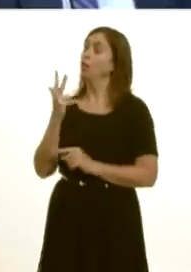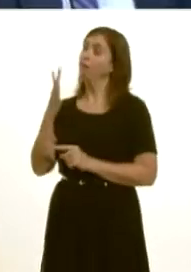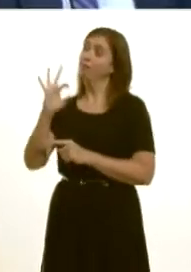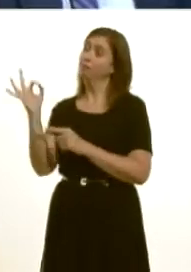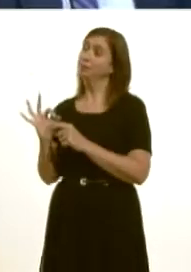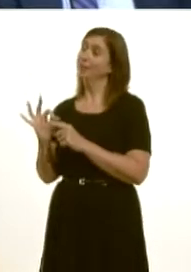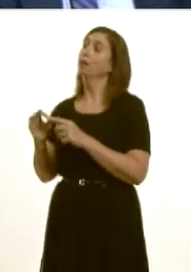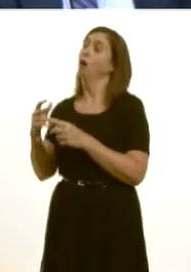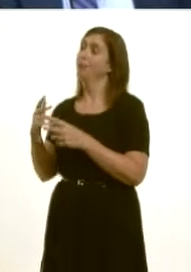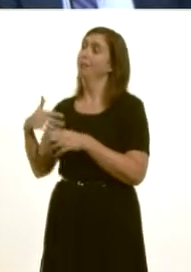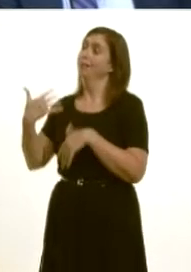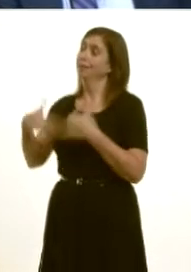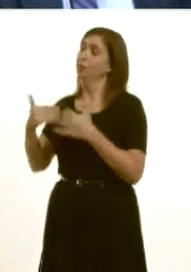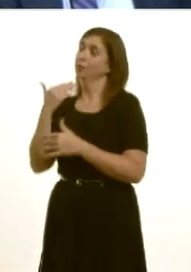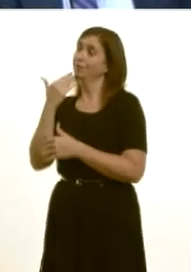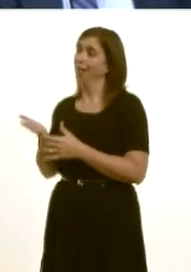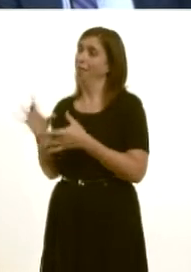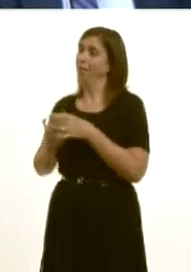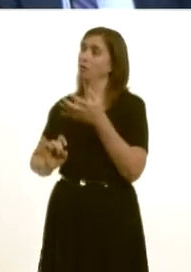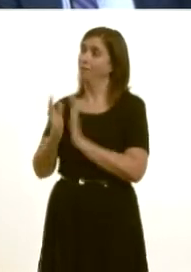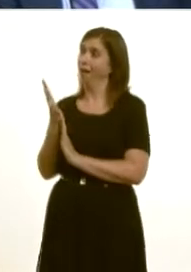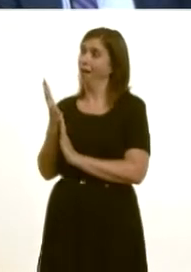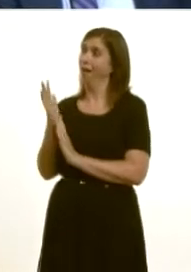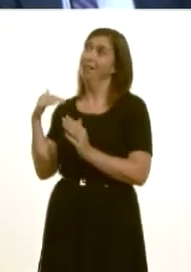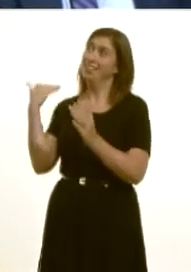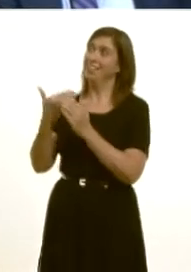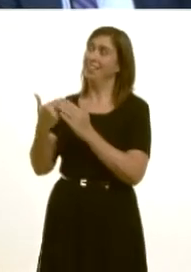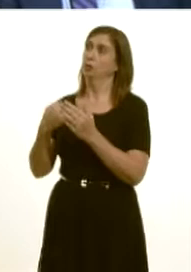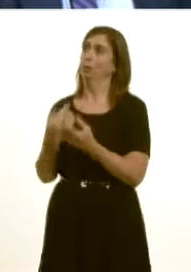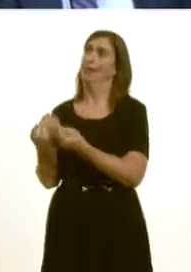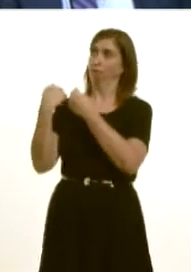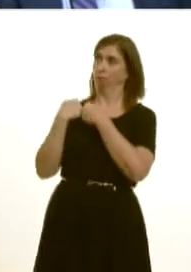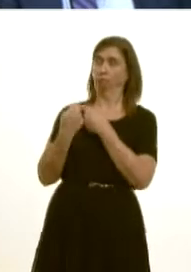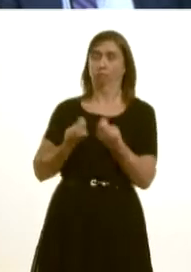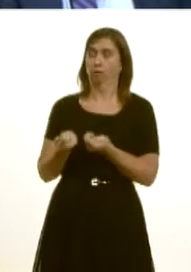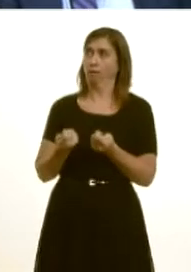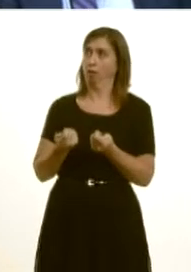in fire-related casualties since responsibility was devolved in 2005. Over 90% of households